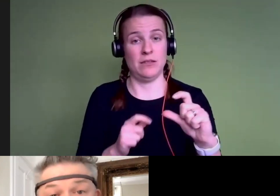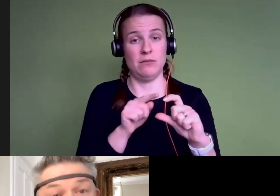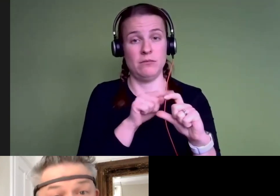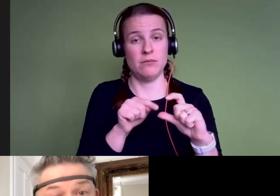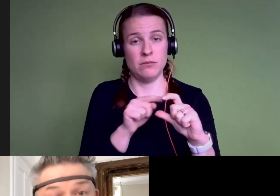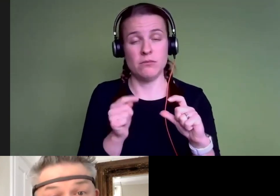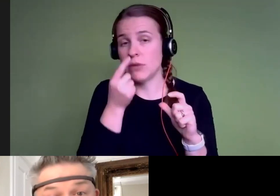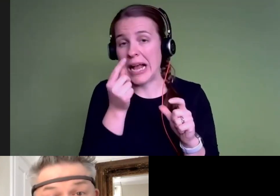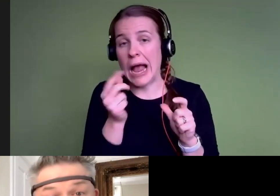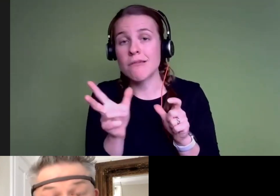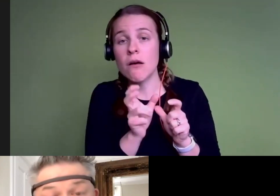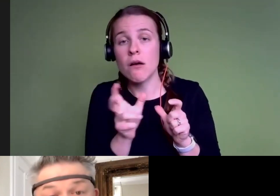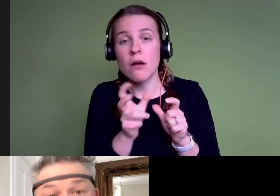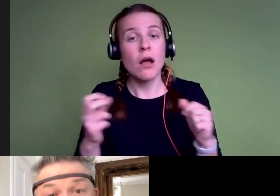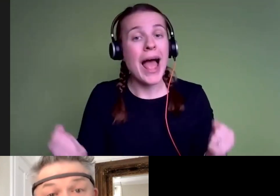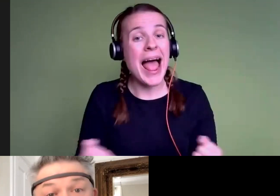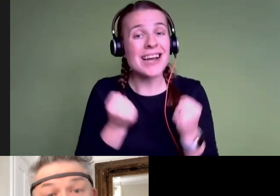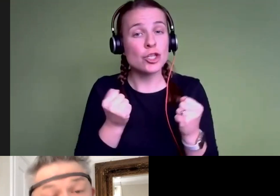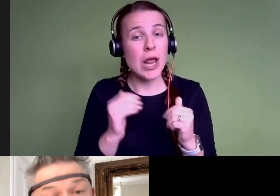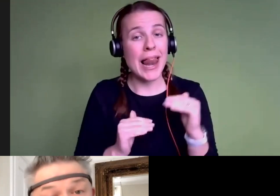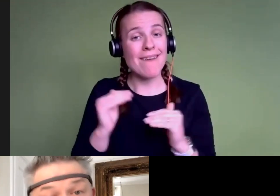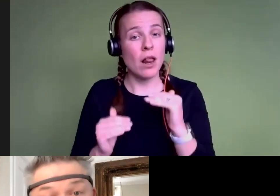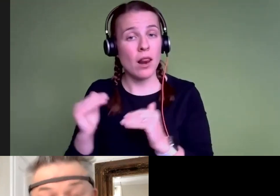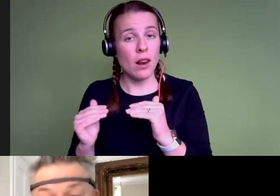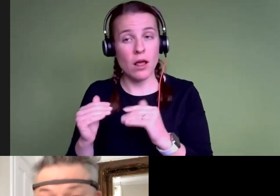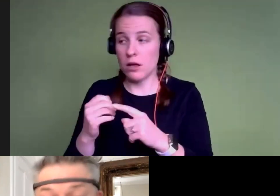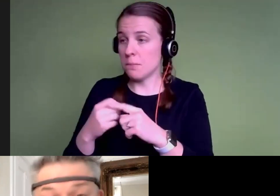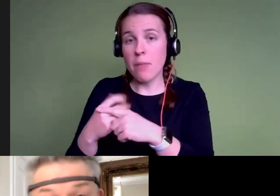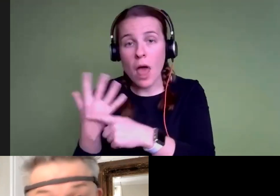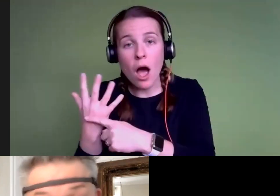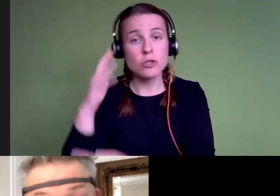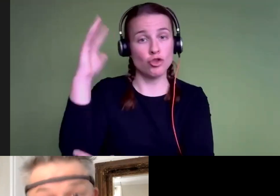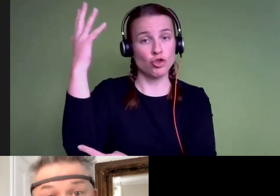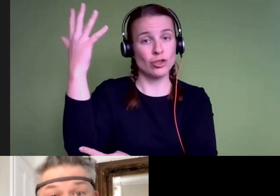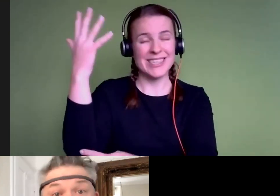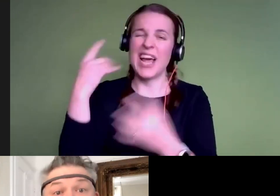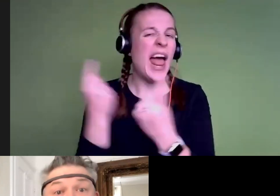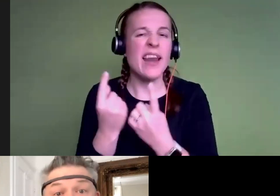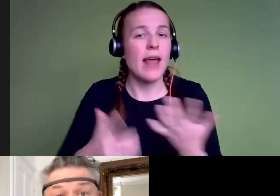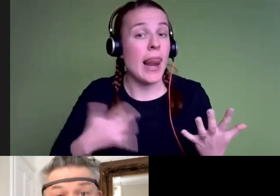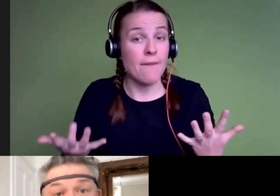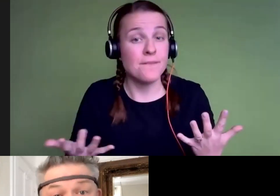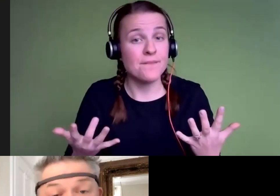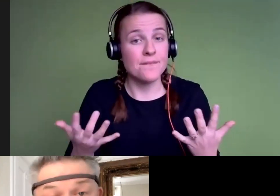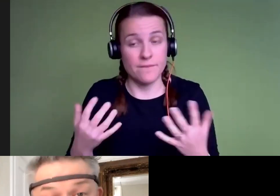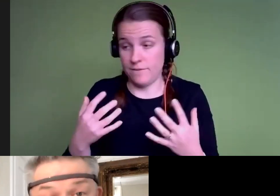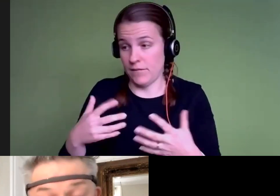a device which can read energy levels